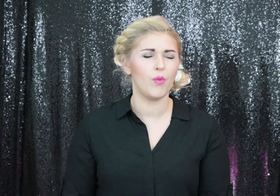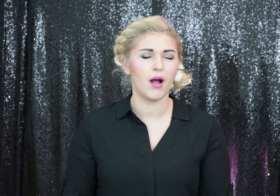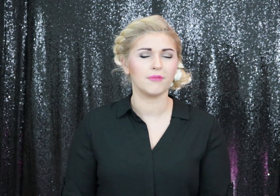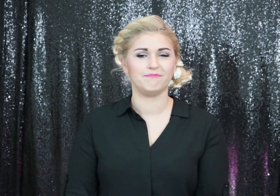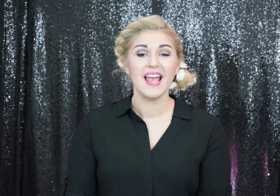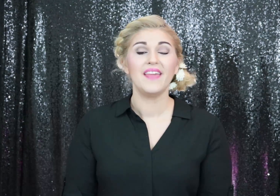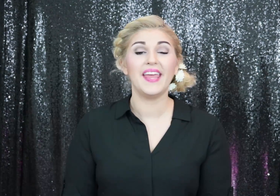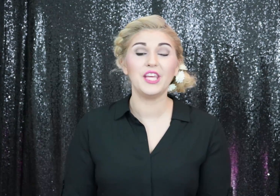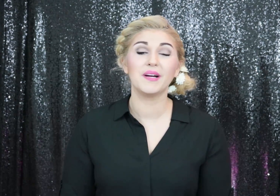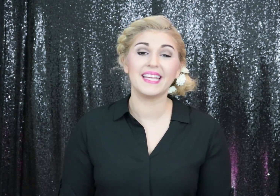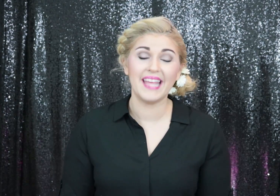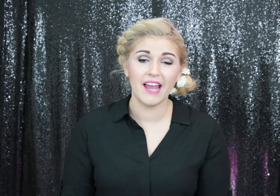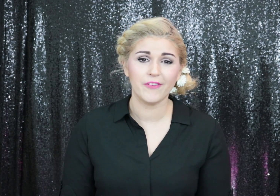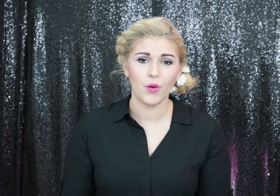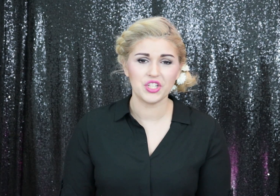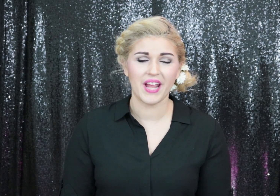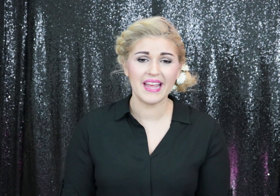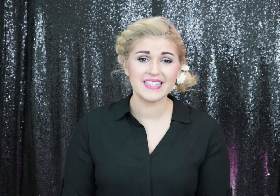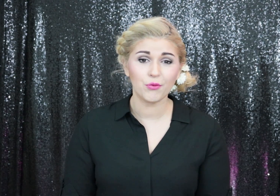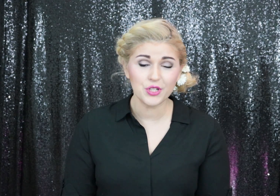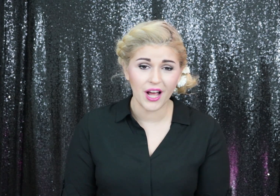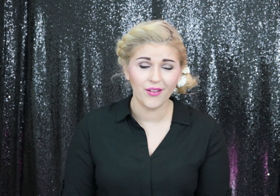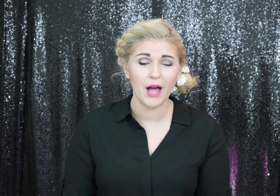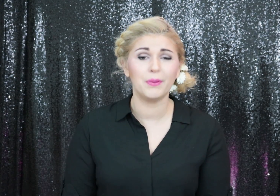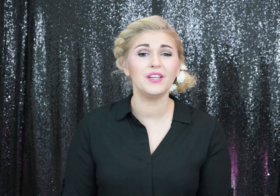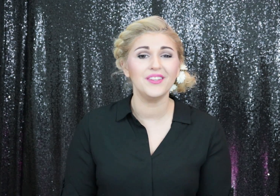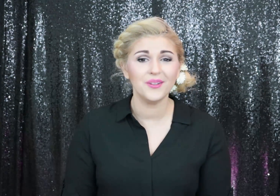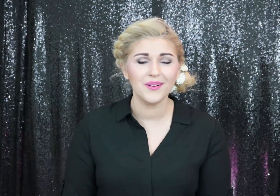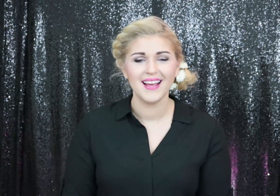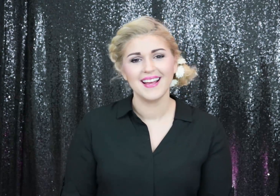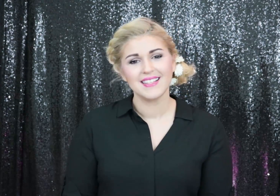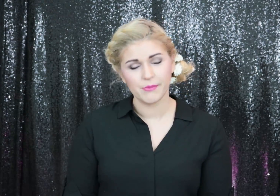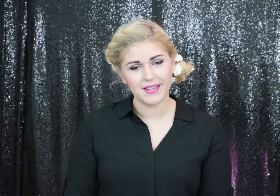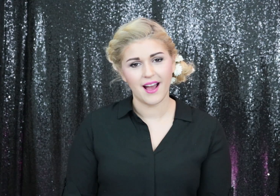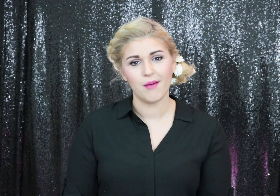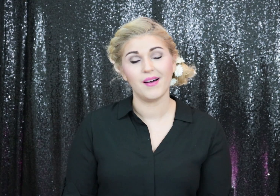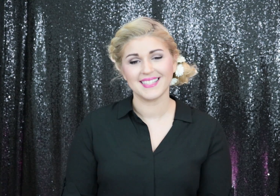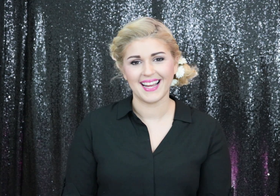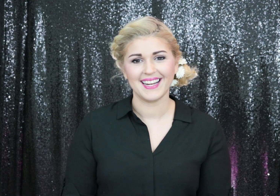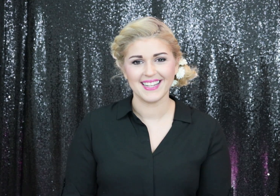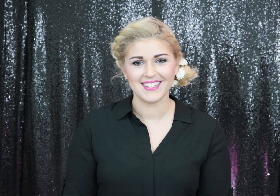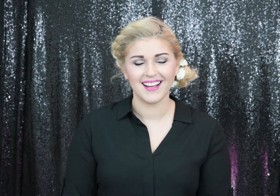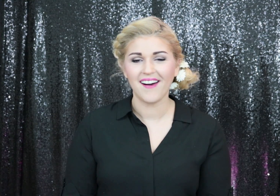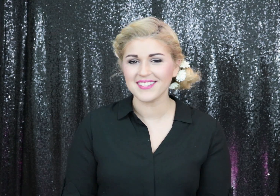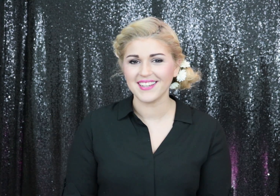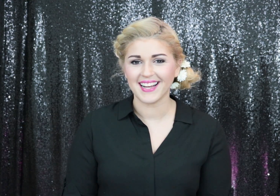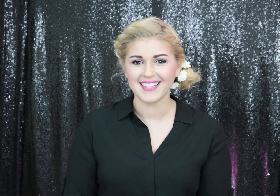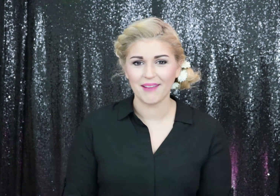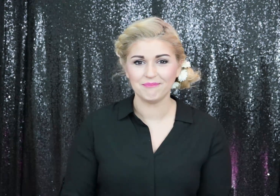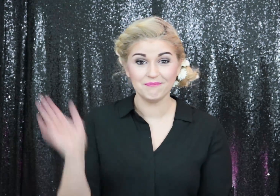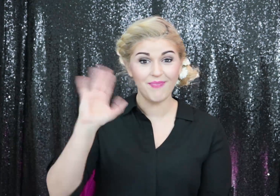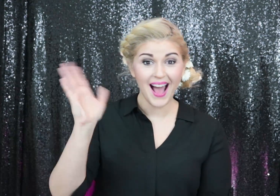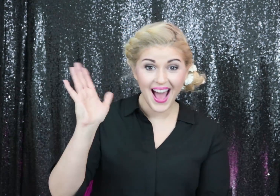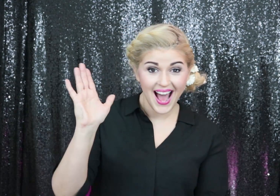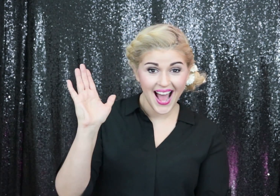You are then you again for watching ASL, Rochelle helping you to become a signing into. I'll see you next time, bye.